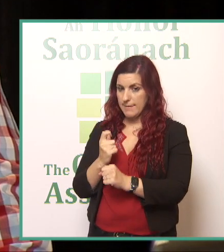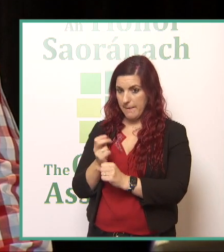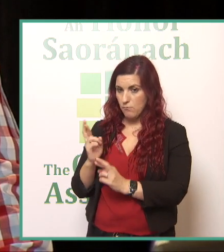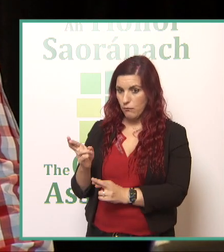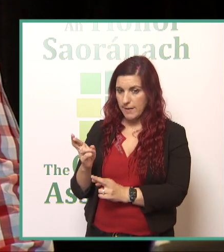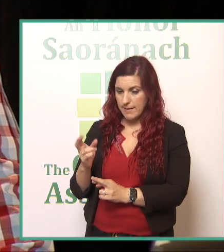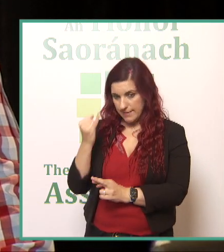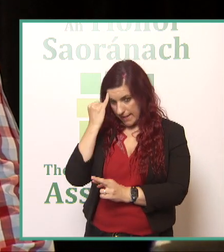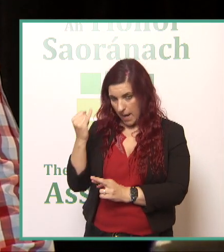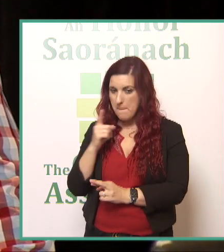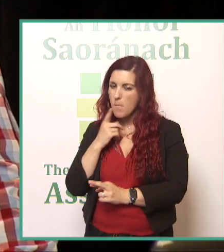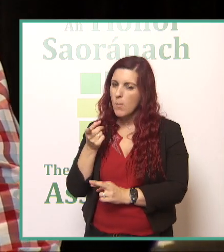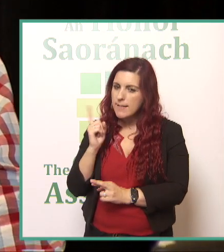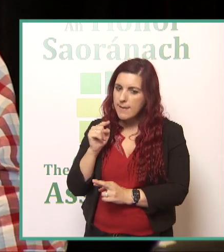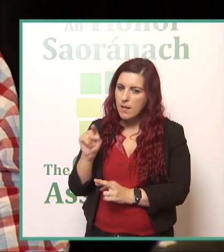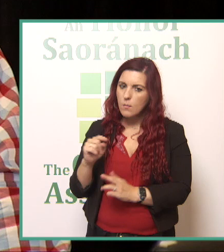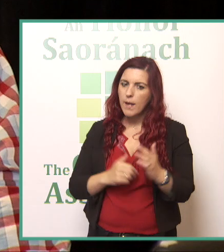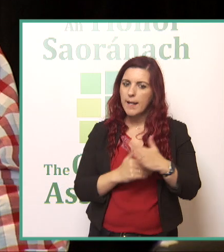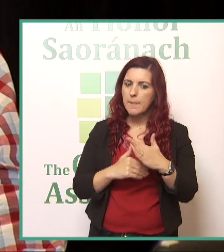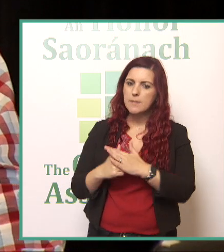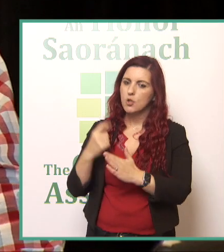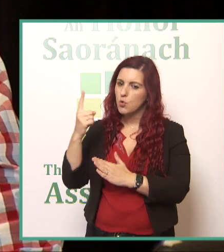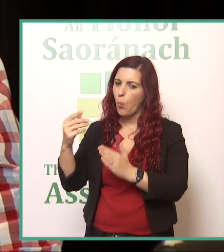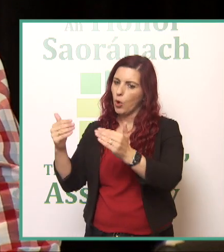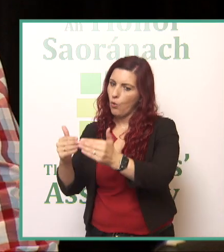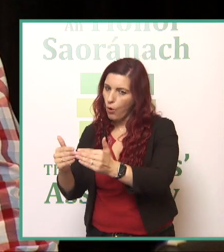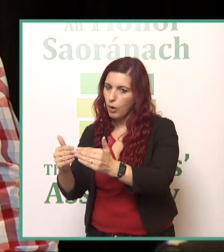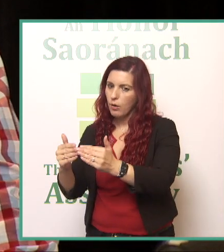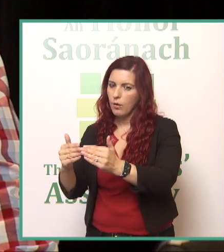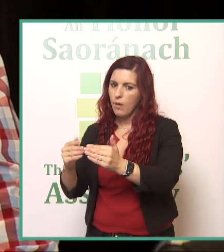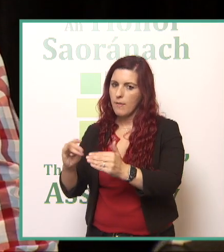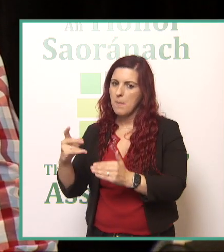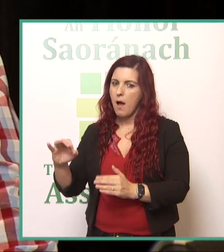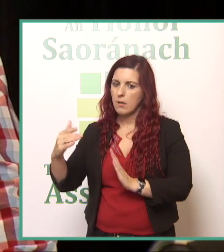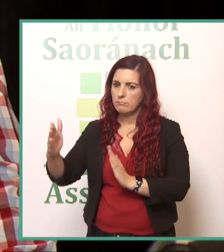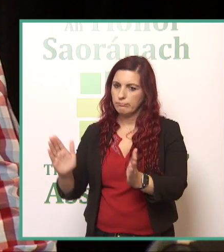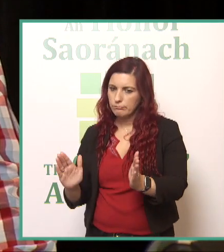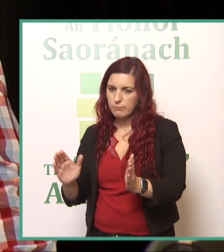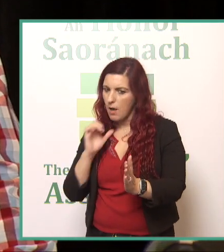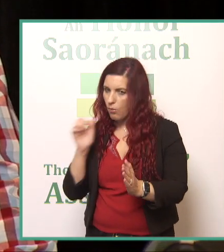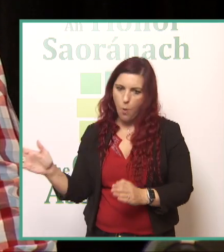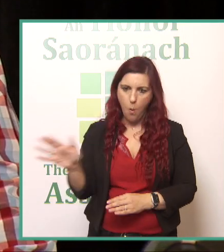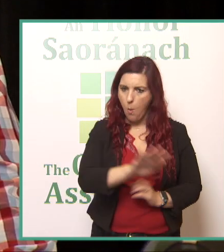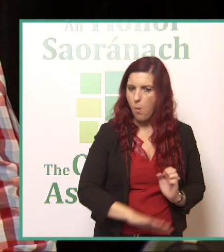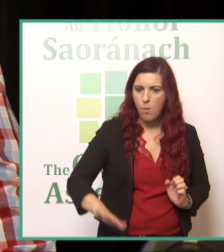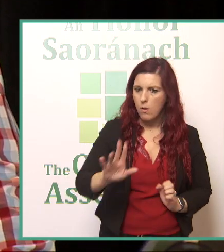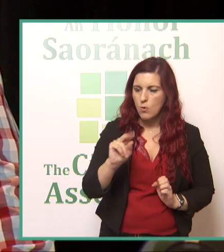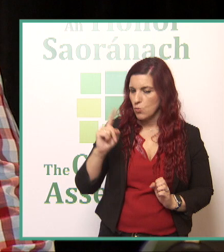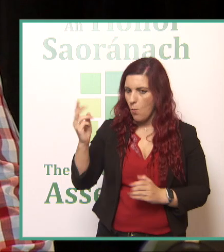But we we can find it to one corner of the bug. So that meant that when when